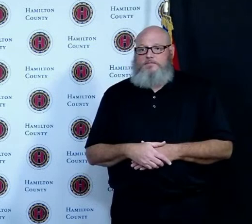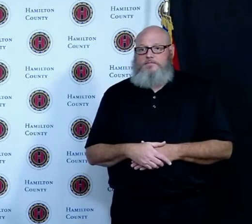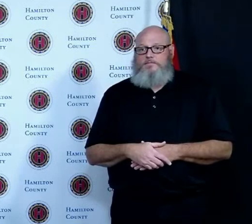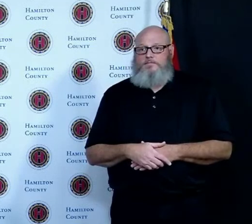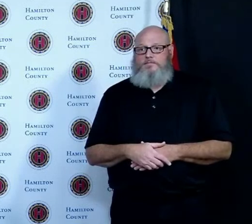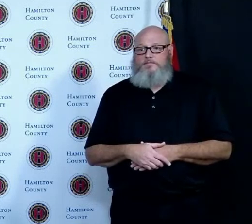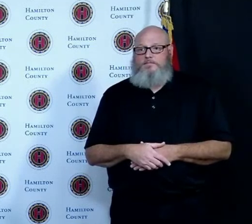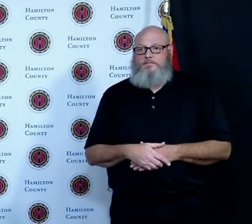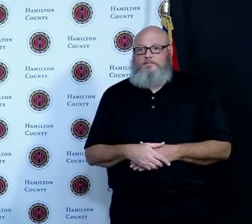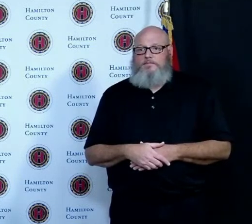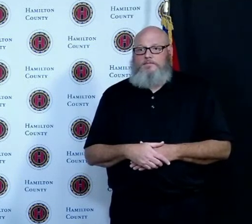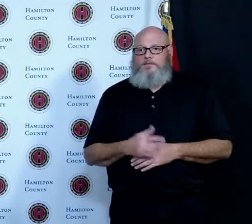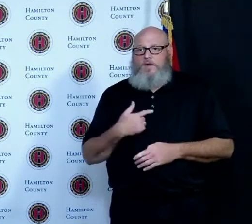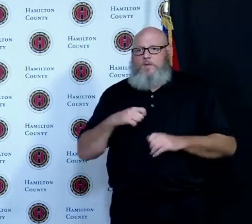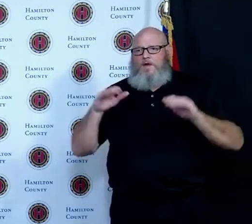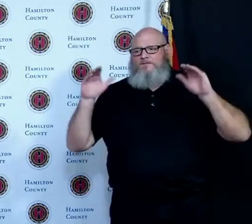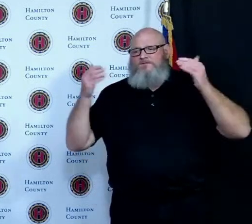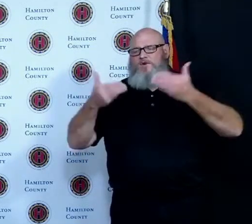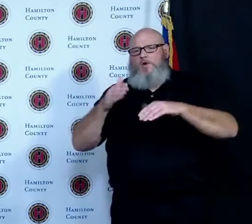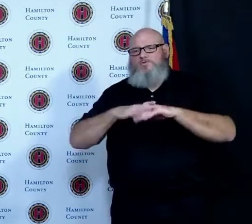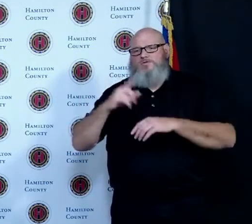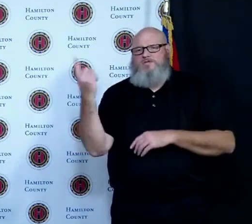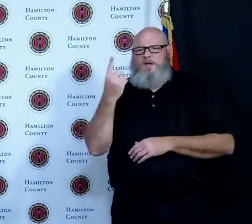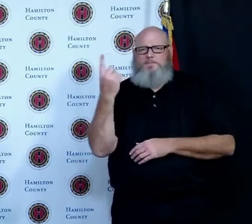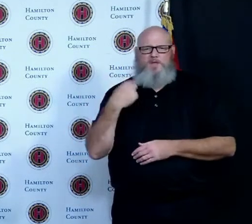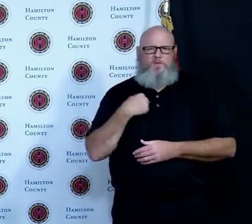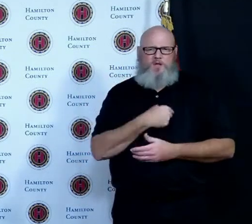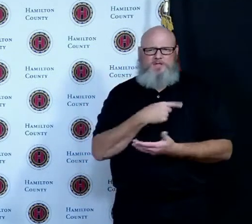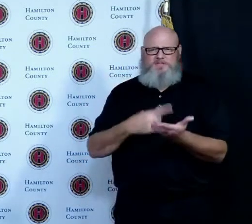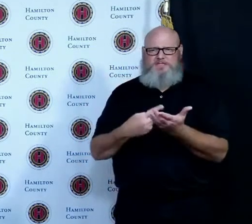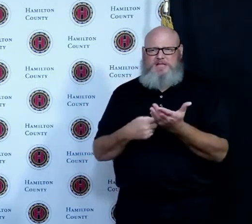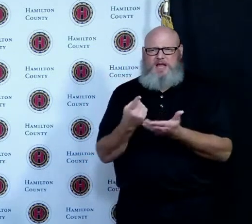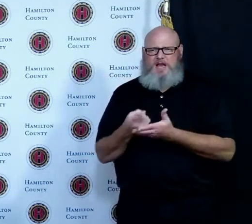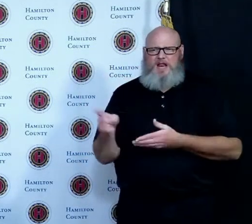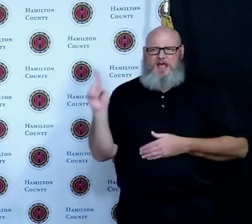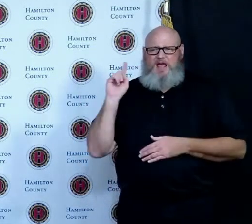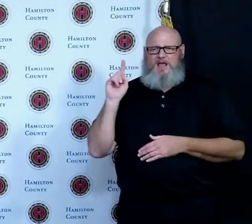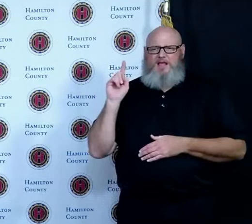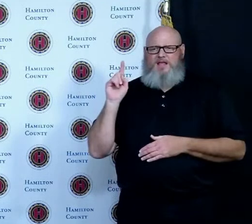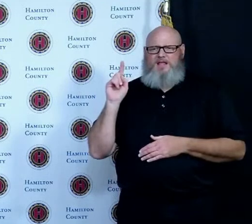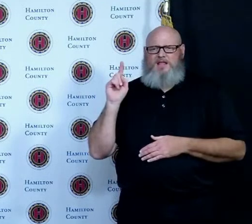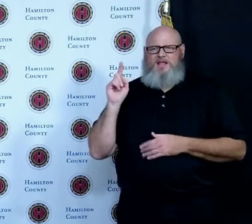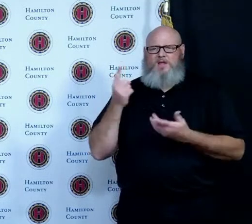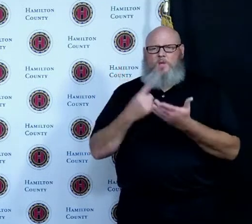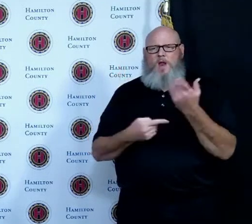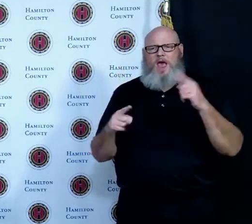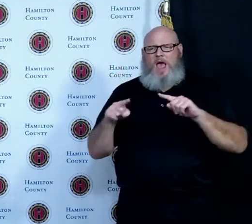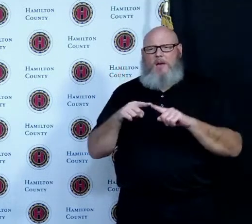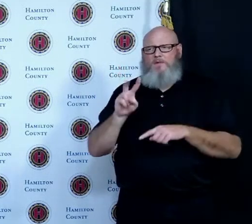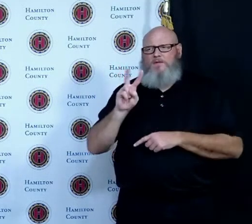and that is when the vials are opened up you told me that there's 10 doses in each vial